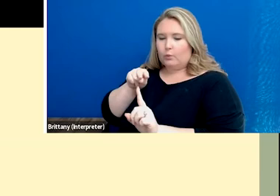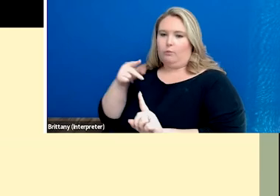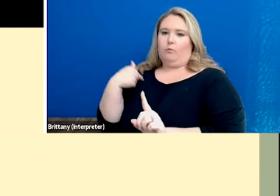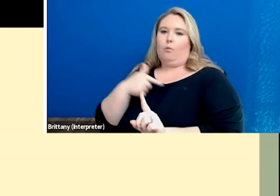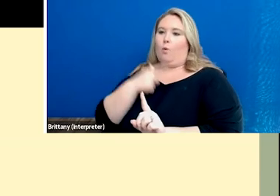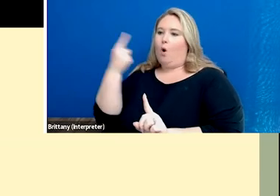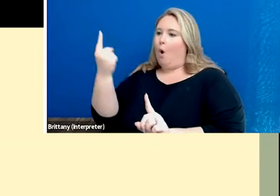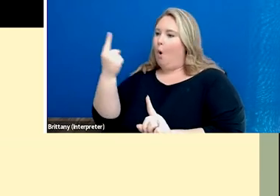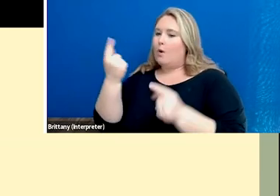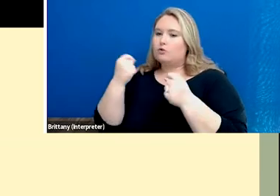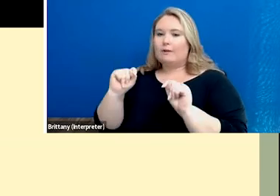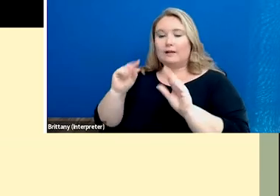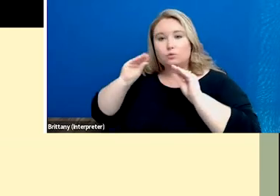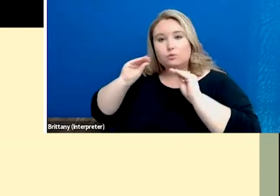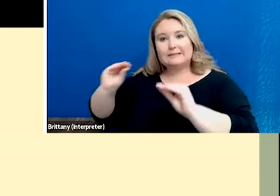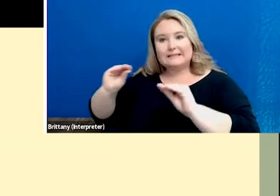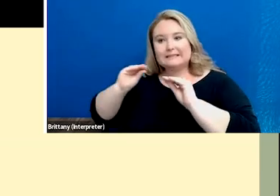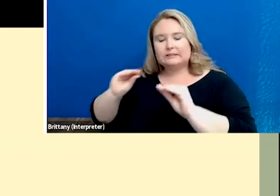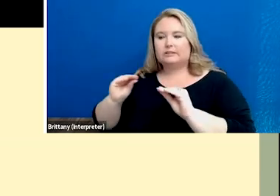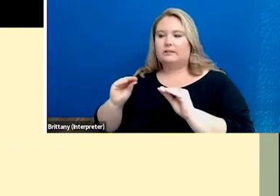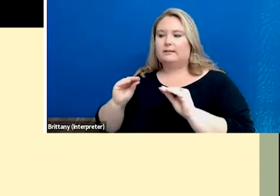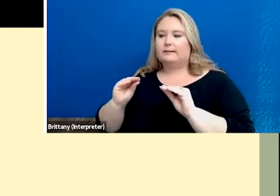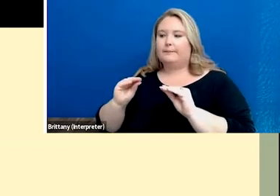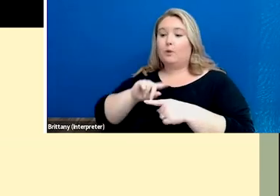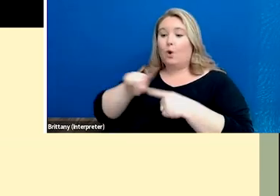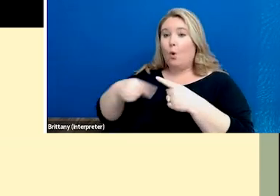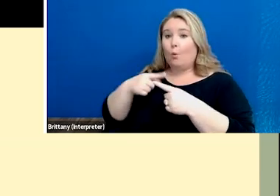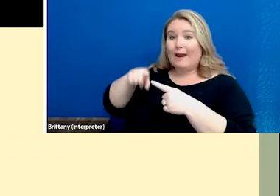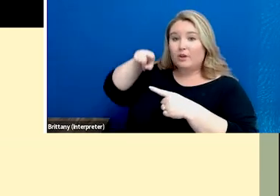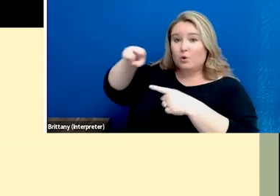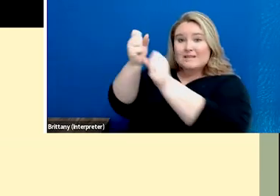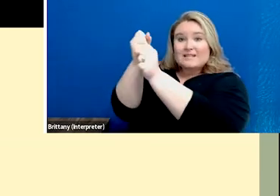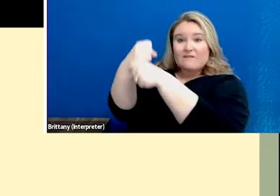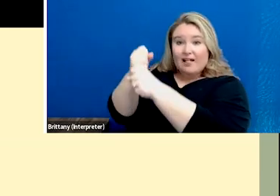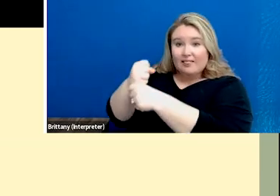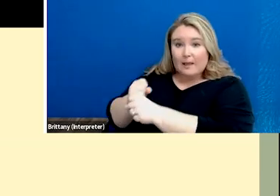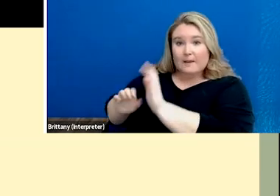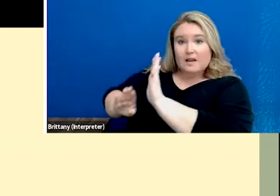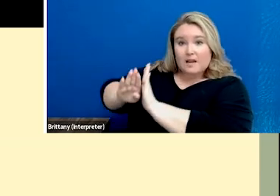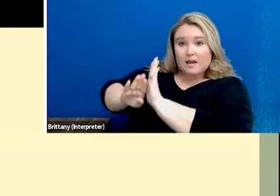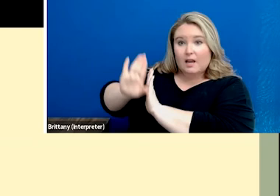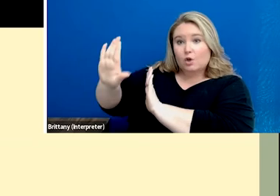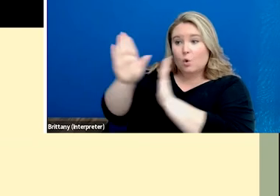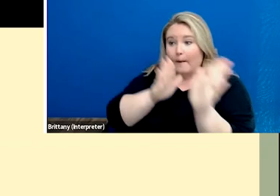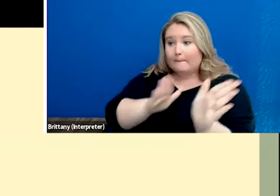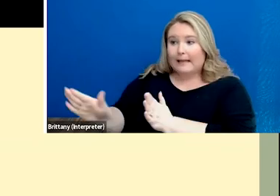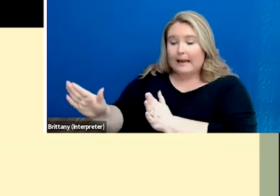to educate on is as you are developing your plans, what is the plan for people with disabilities?